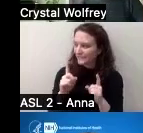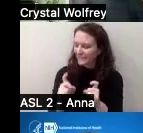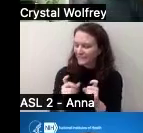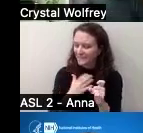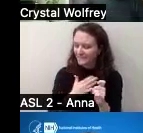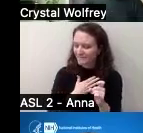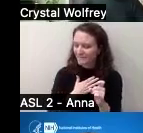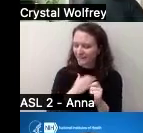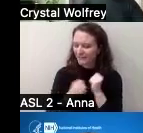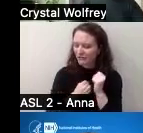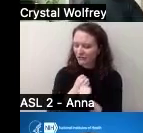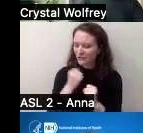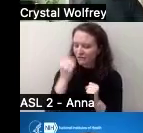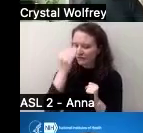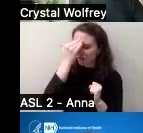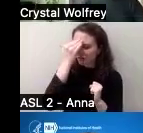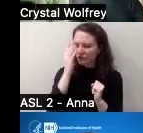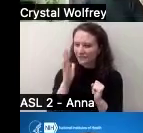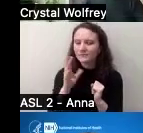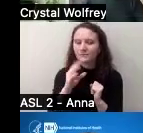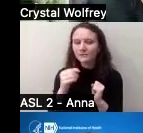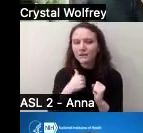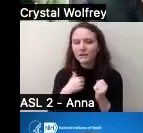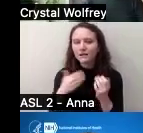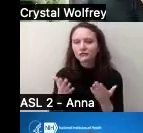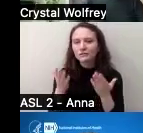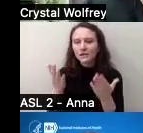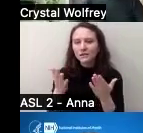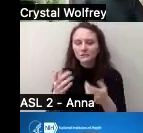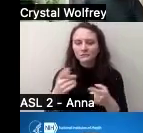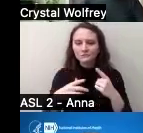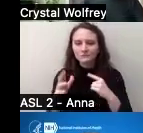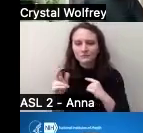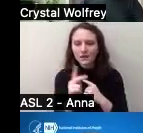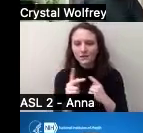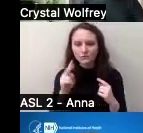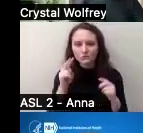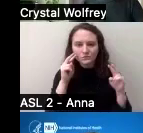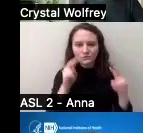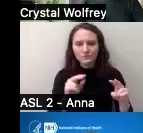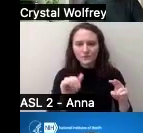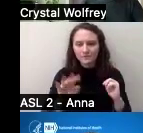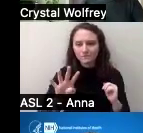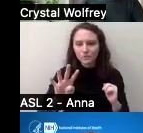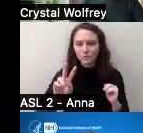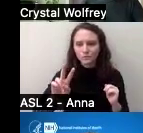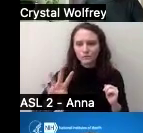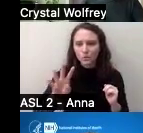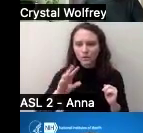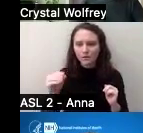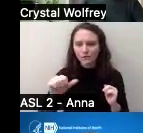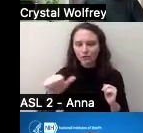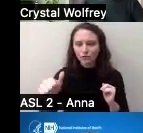And I would highly recommend that you go back and look at the 424 and the definitions of it, but another significant contributor